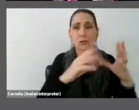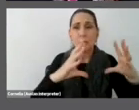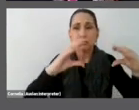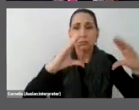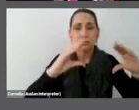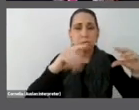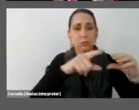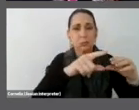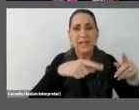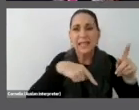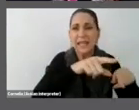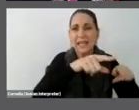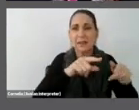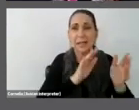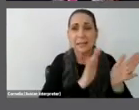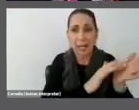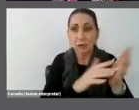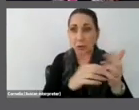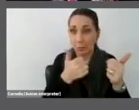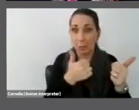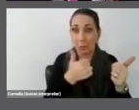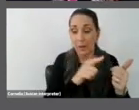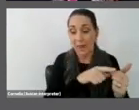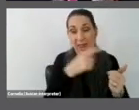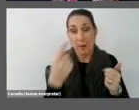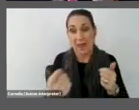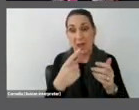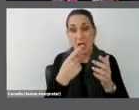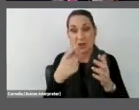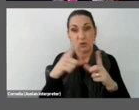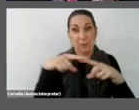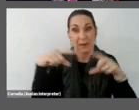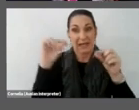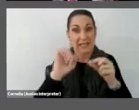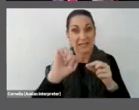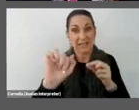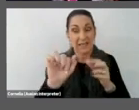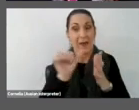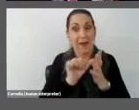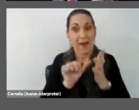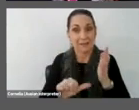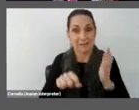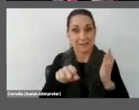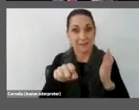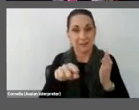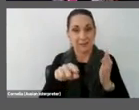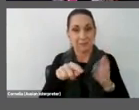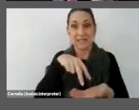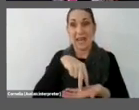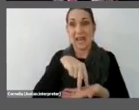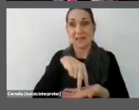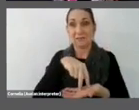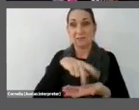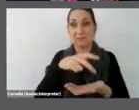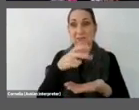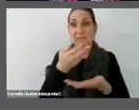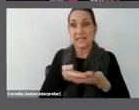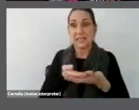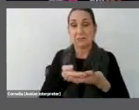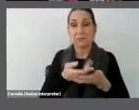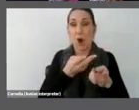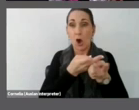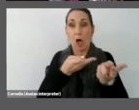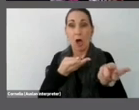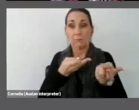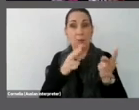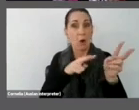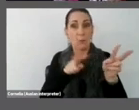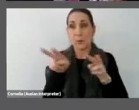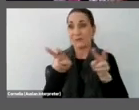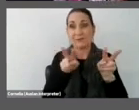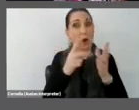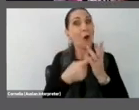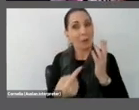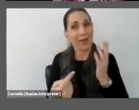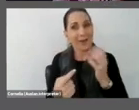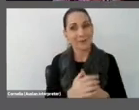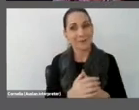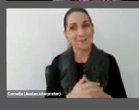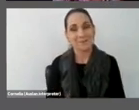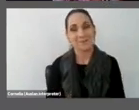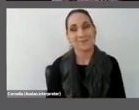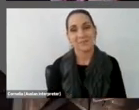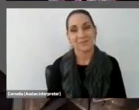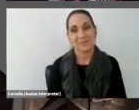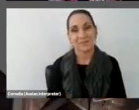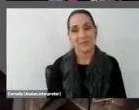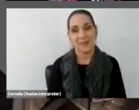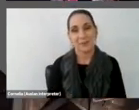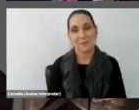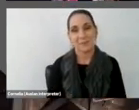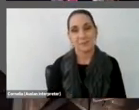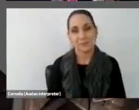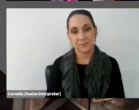work, whereas with Ryoji Ikeda’s you might stand, sit, lie down, observe.